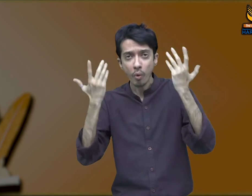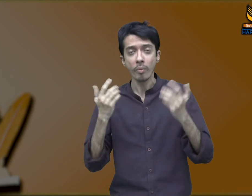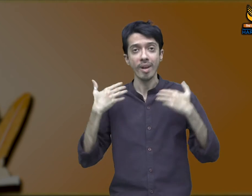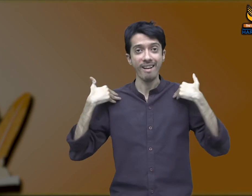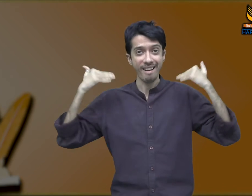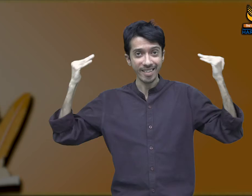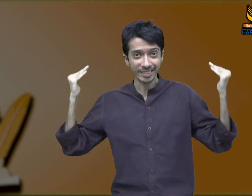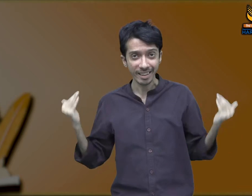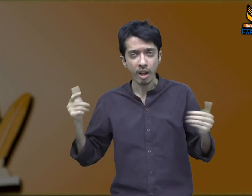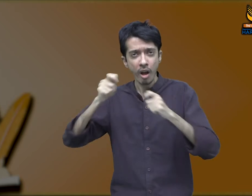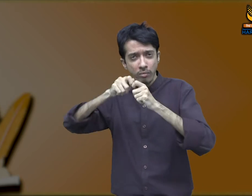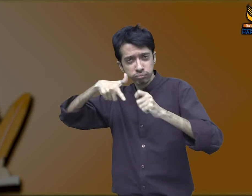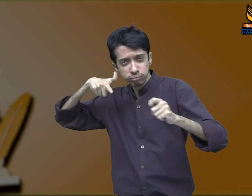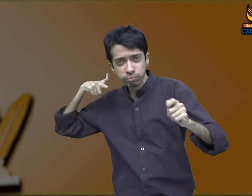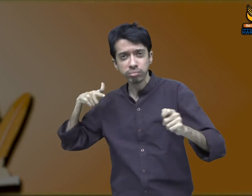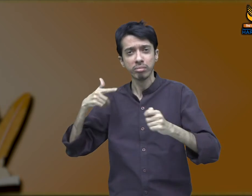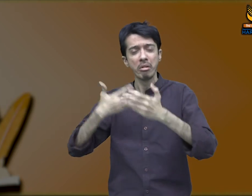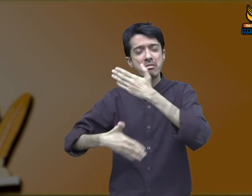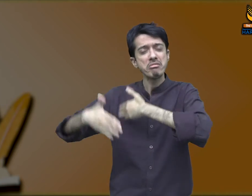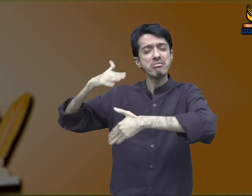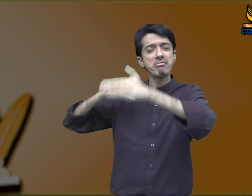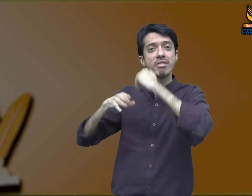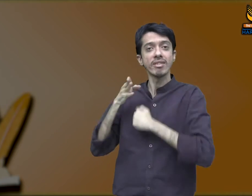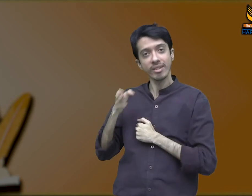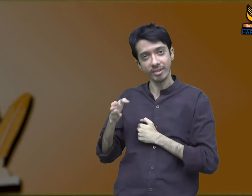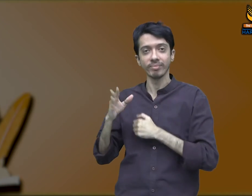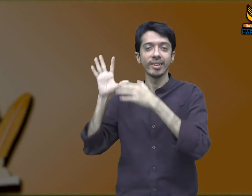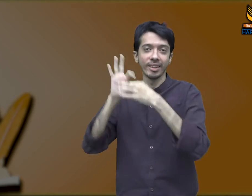such as God or angels. Ramayan and Mahabharat are epics.